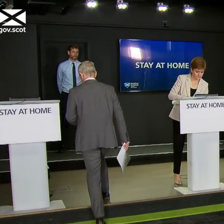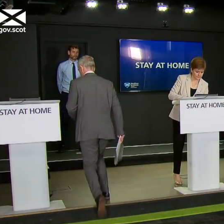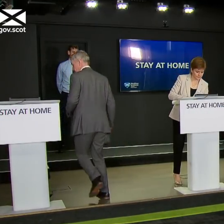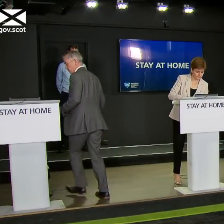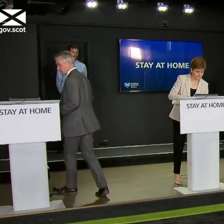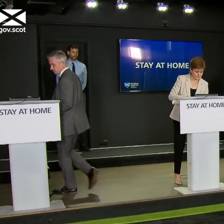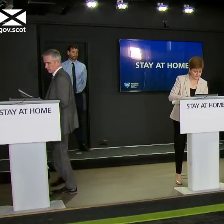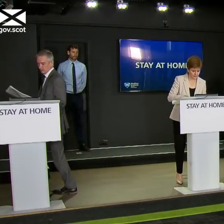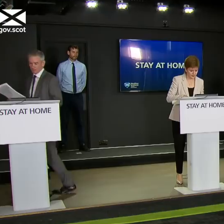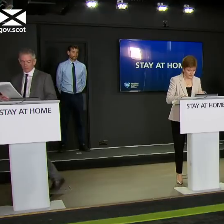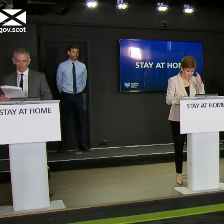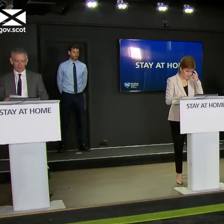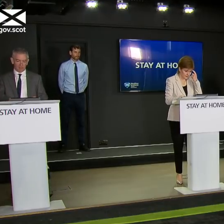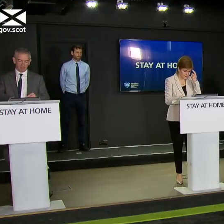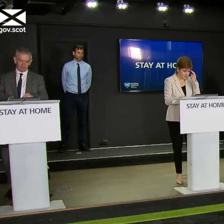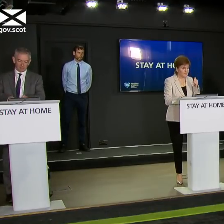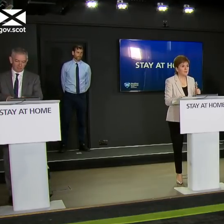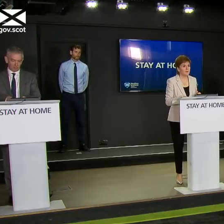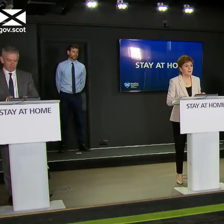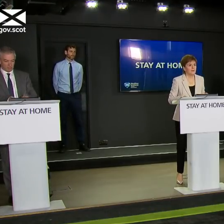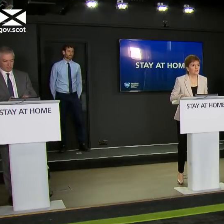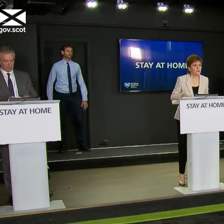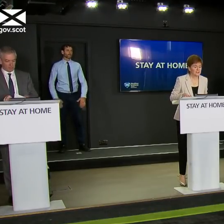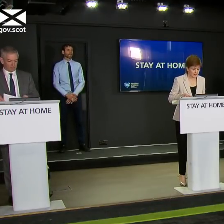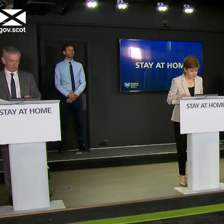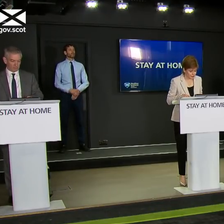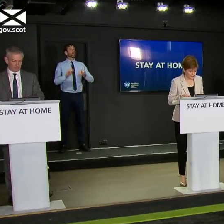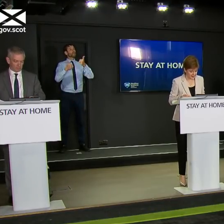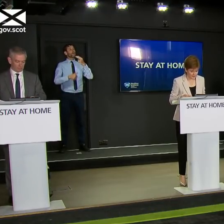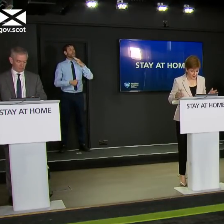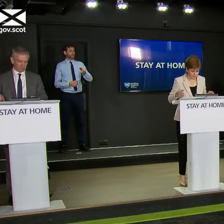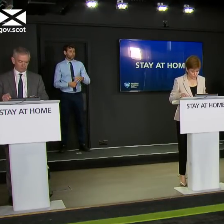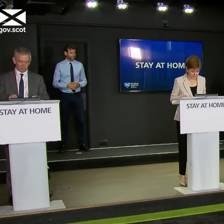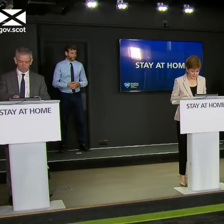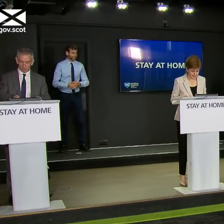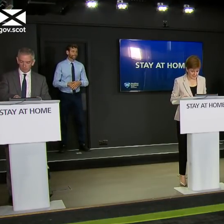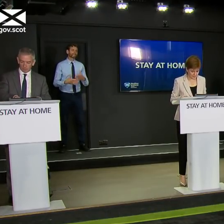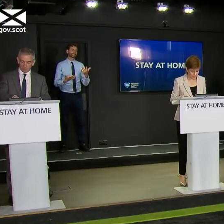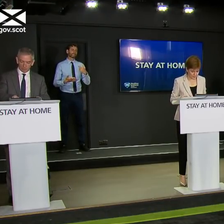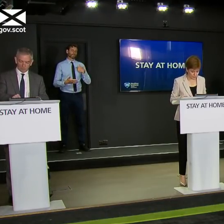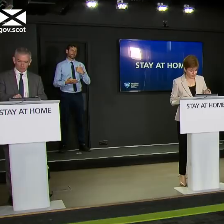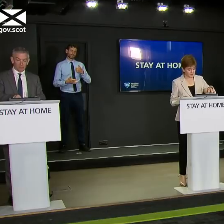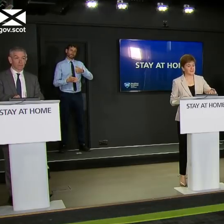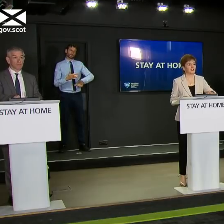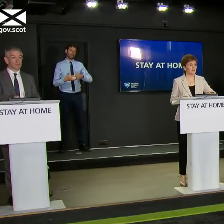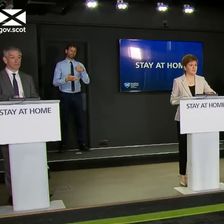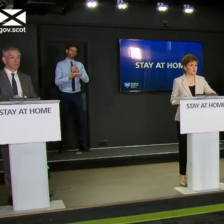Good afternoon, I will start with the usual update on some